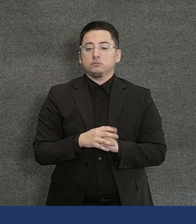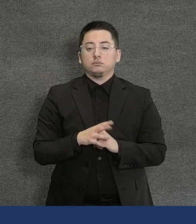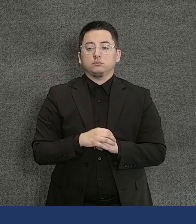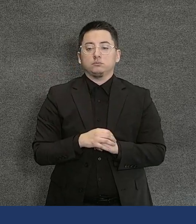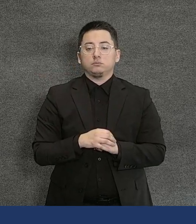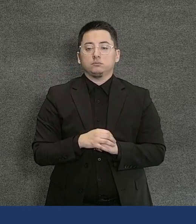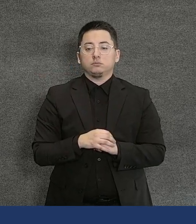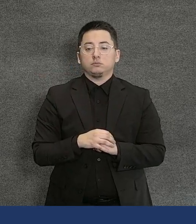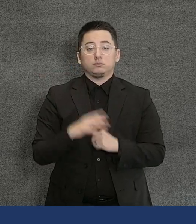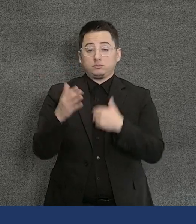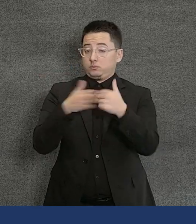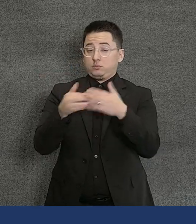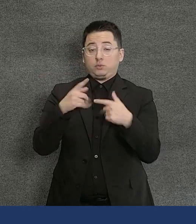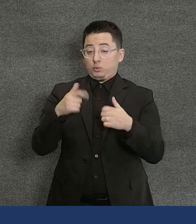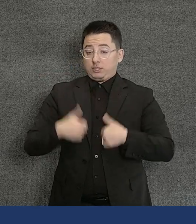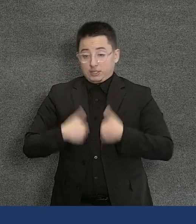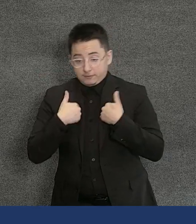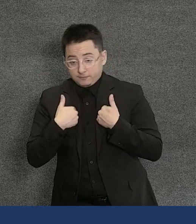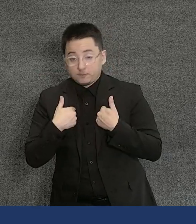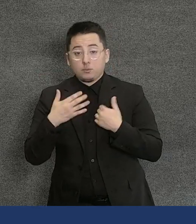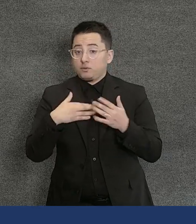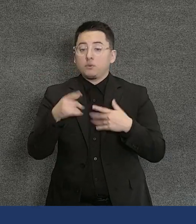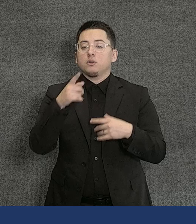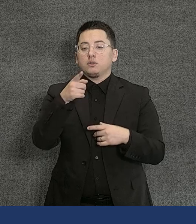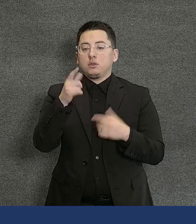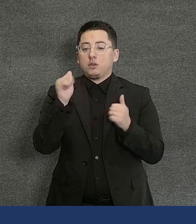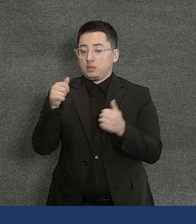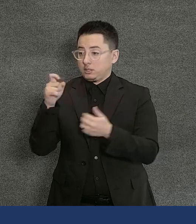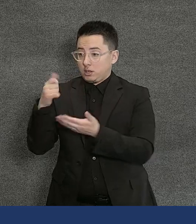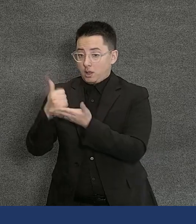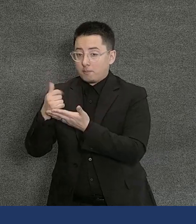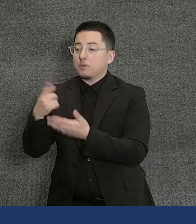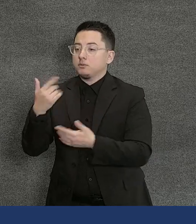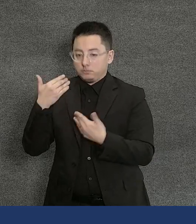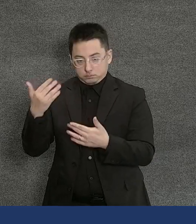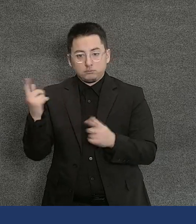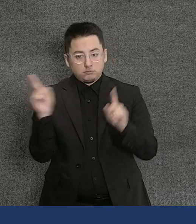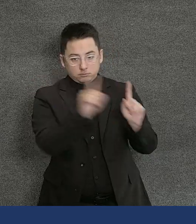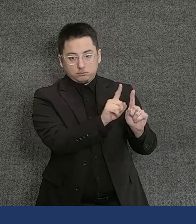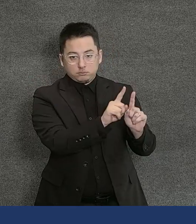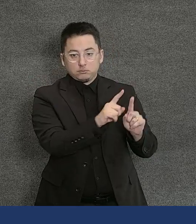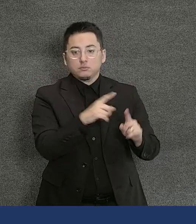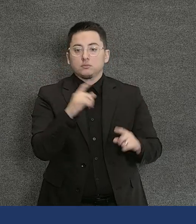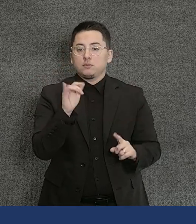Anyone you want, it could be a 10-year-old. That's what the federal Voting Rights Act said.